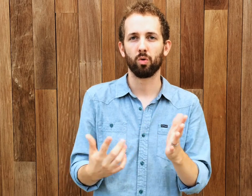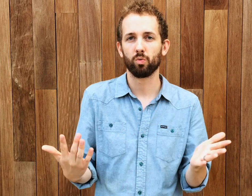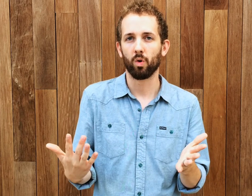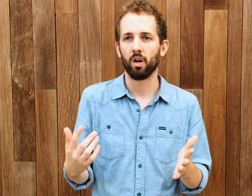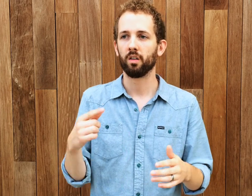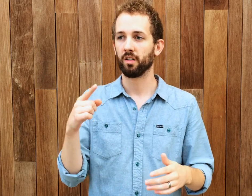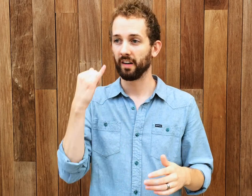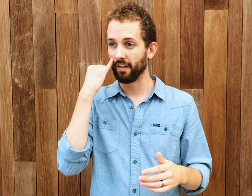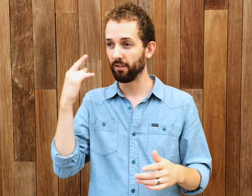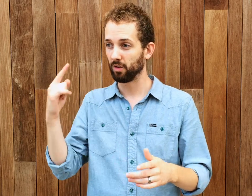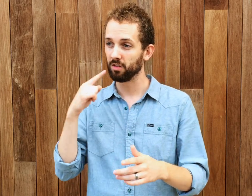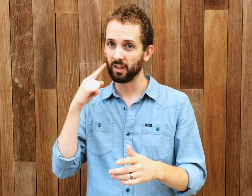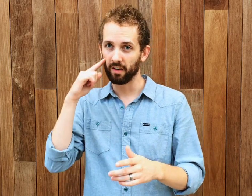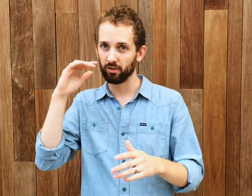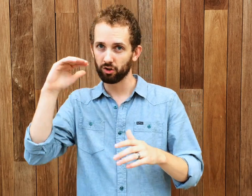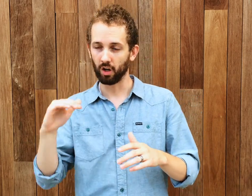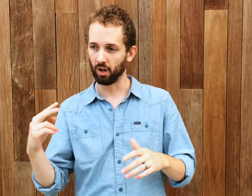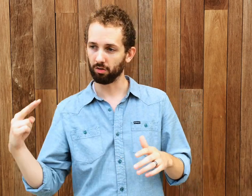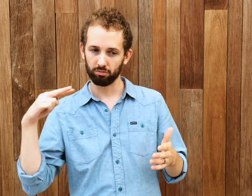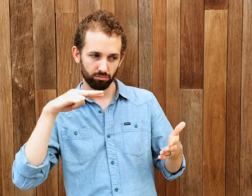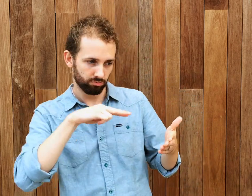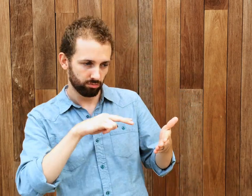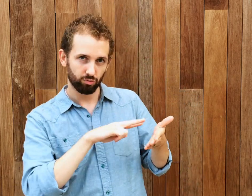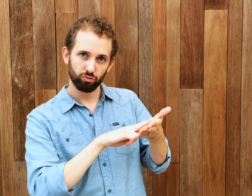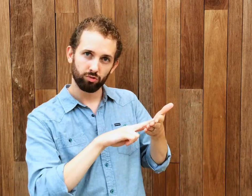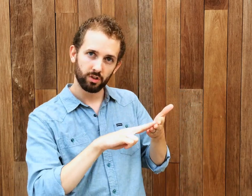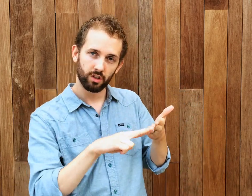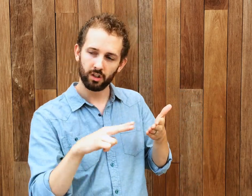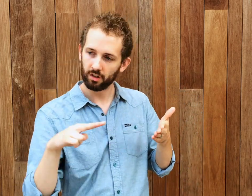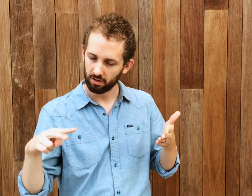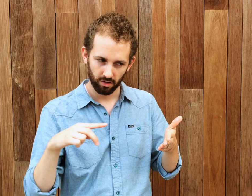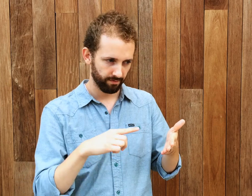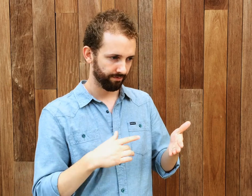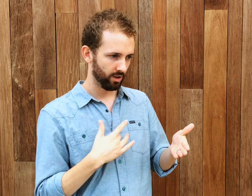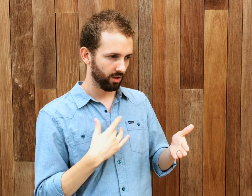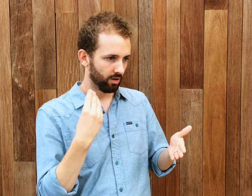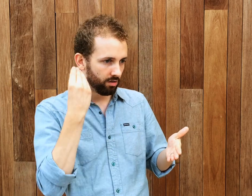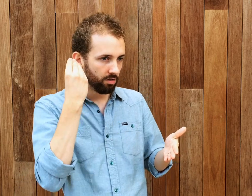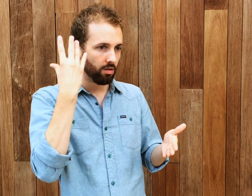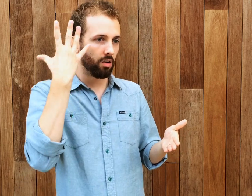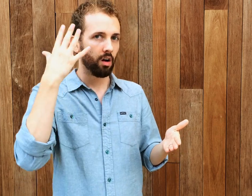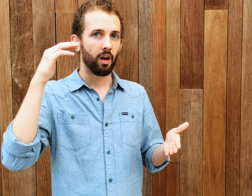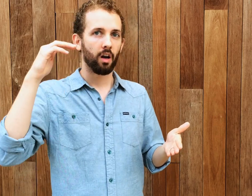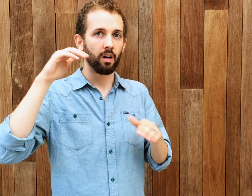Research shows when you deaf child is reading there is English language activity in the brain.